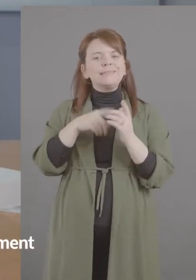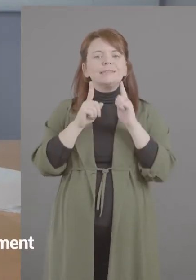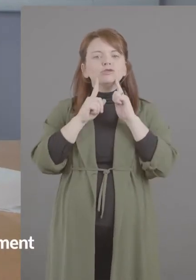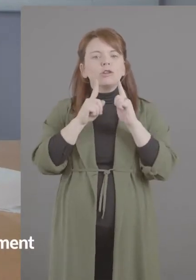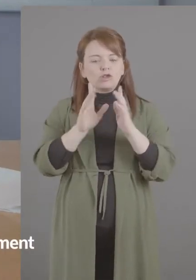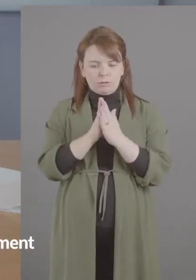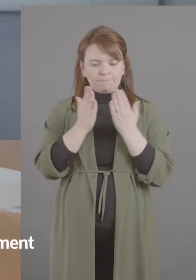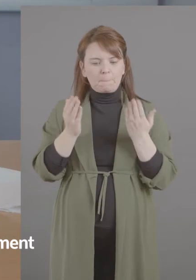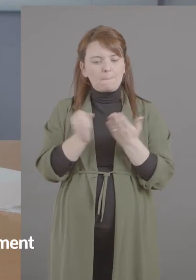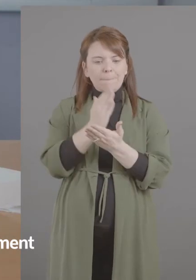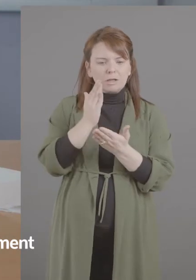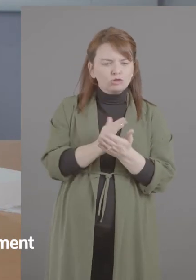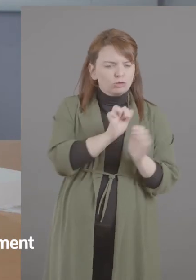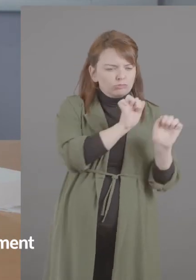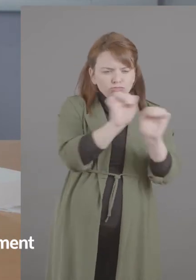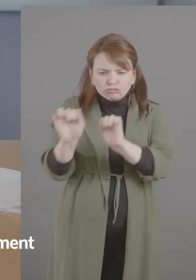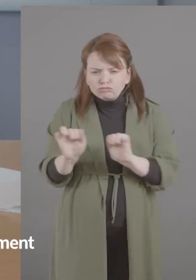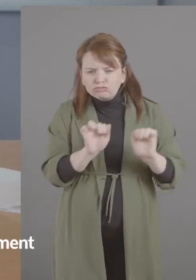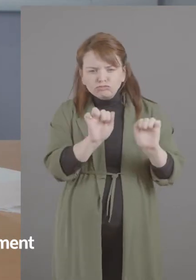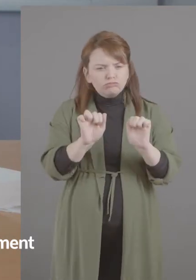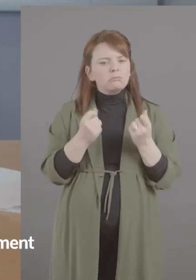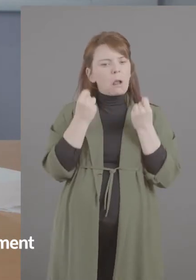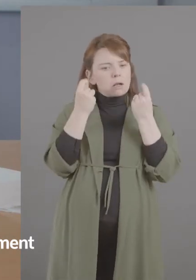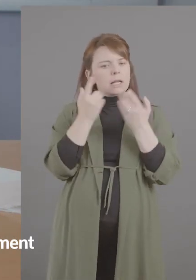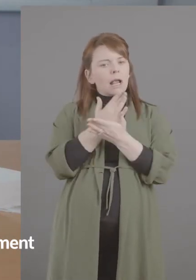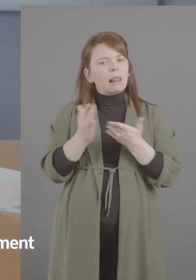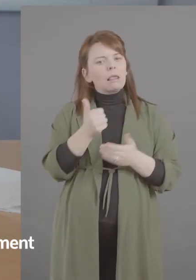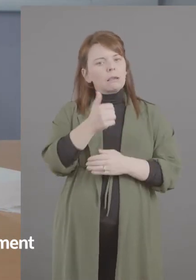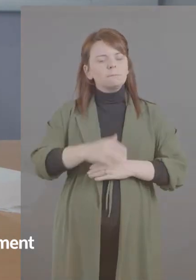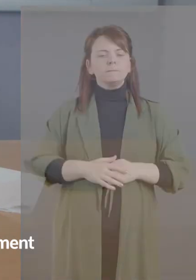Read the instruction booklet ensuring you have all necessary testing equipment